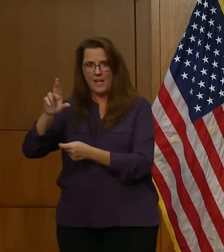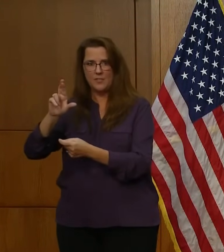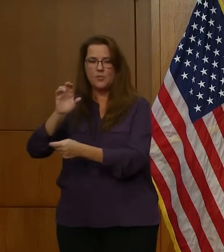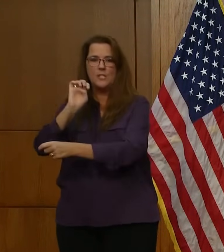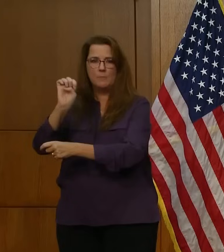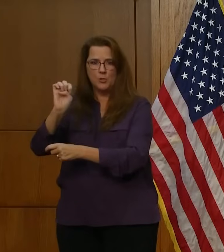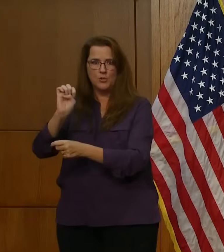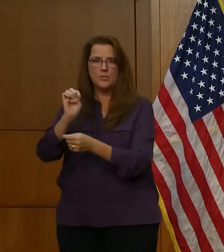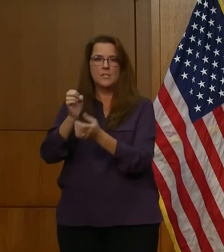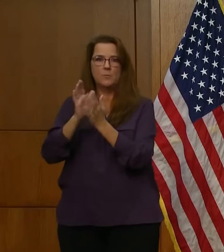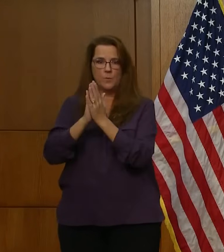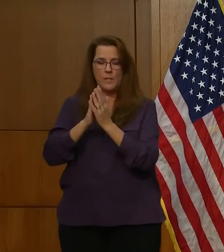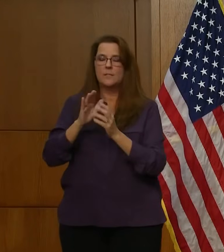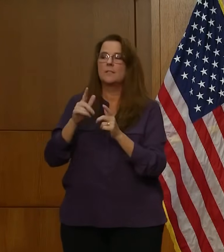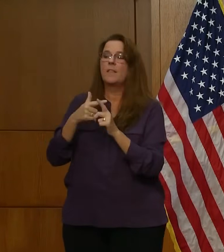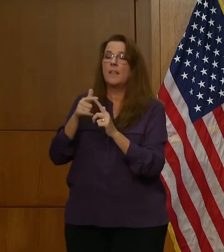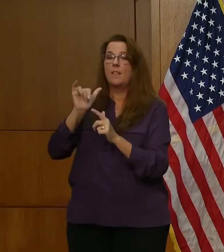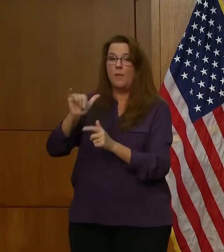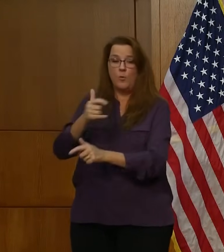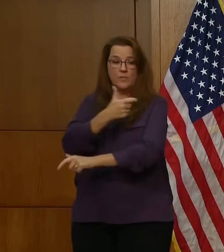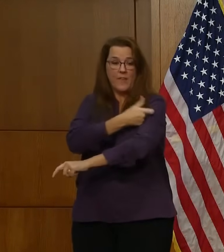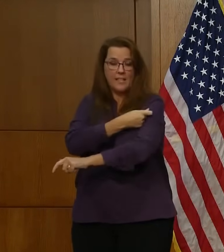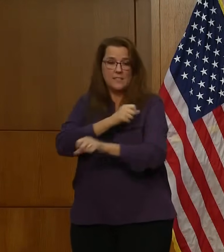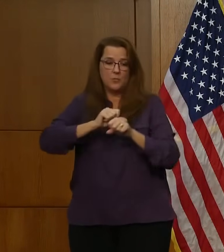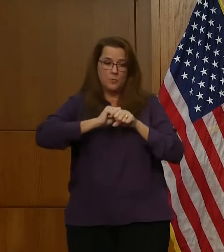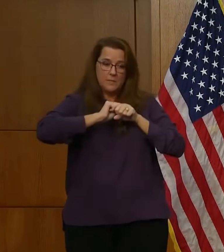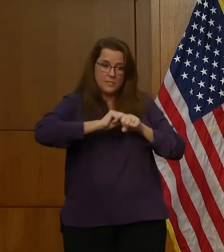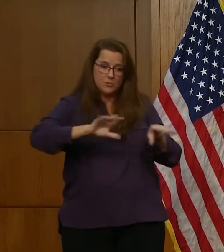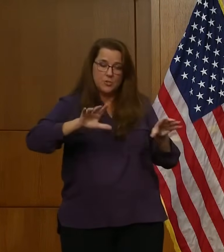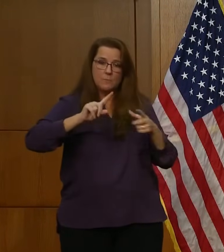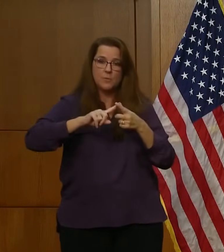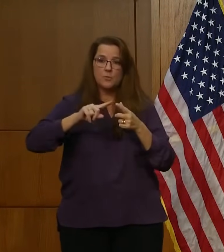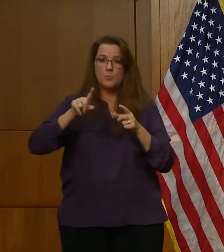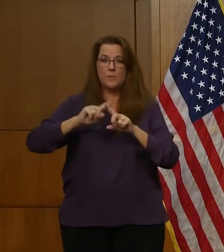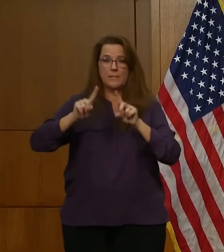THE FDA GRANTS, FIVES OR EMERGENCY USE REQUEST. VACCINE